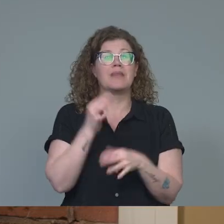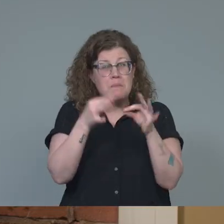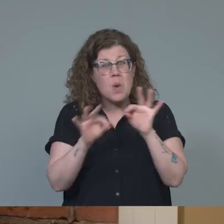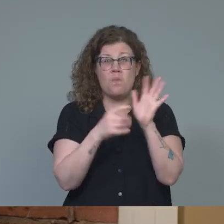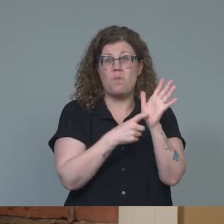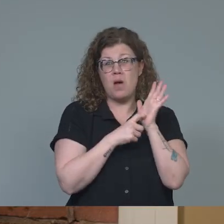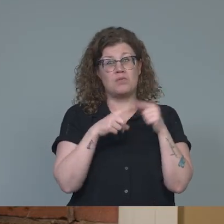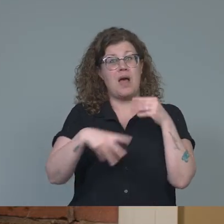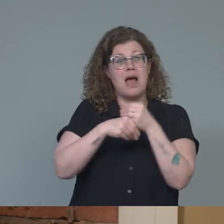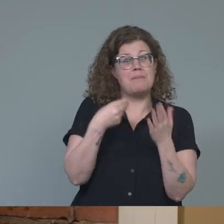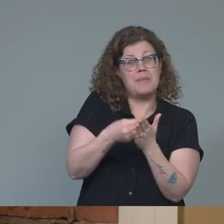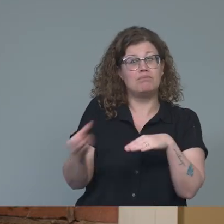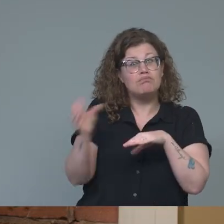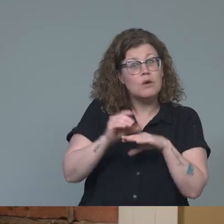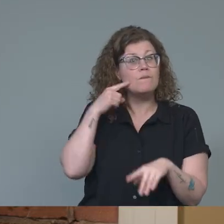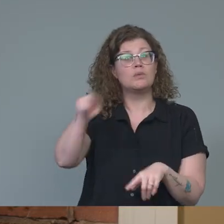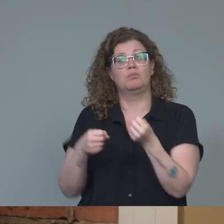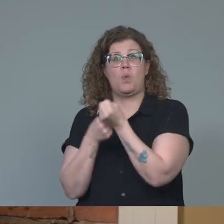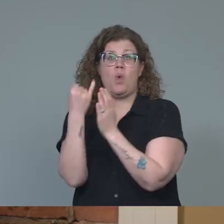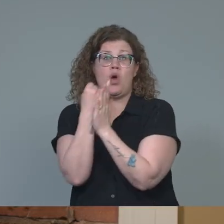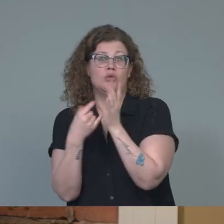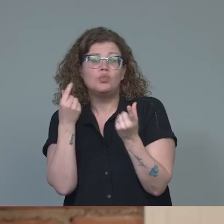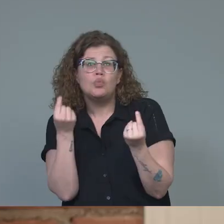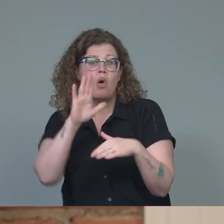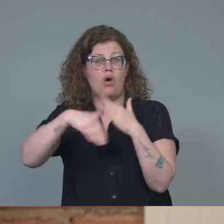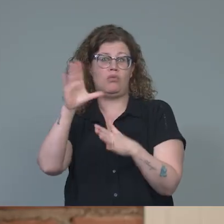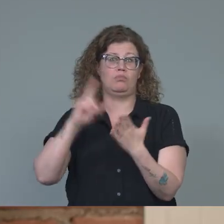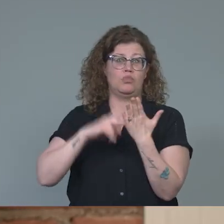What's the point of engaging the community in your public art project? When we do community